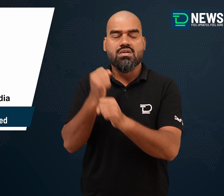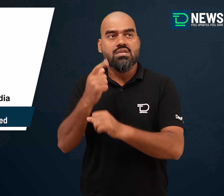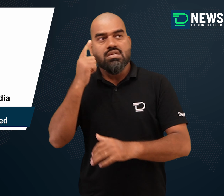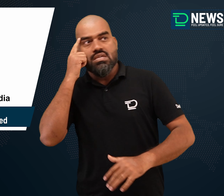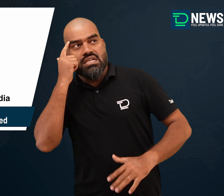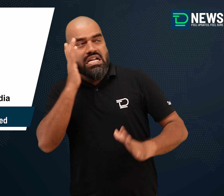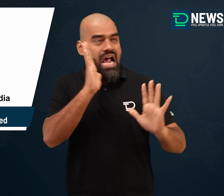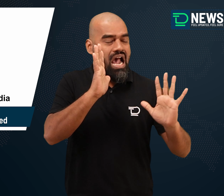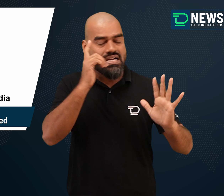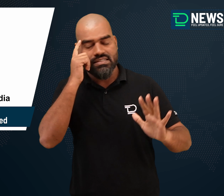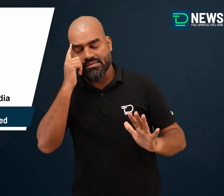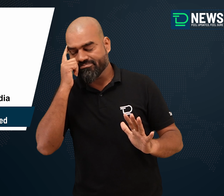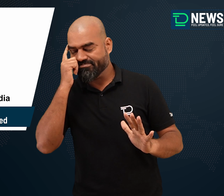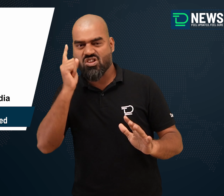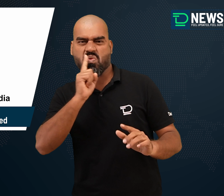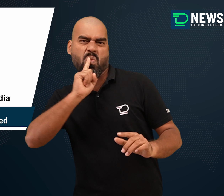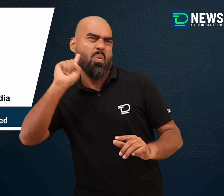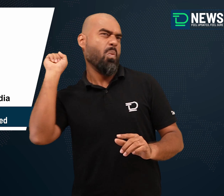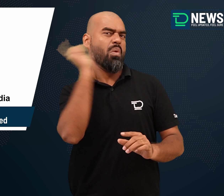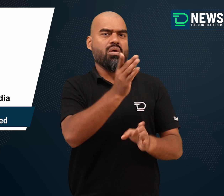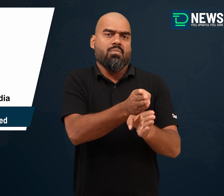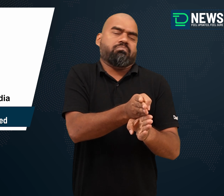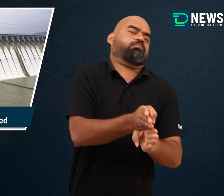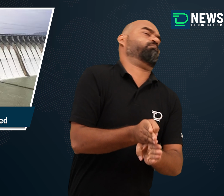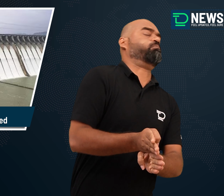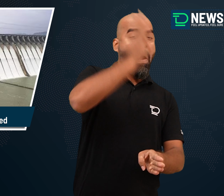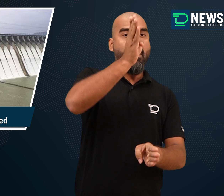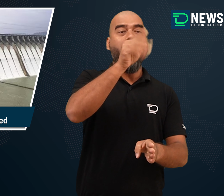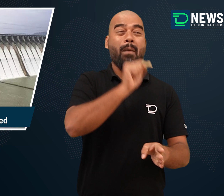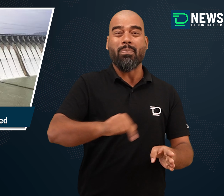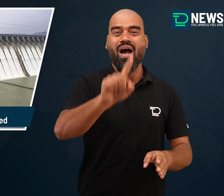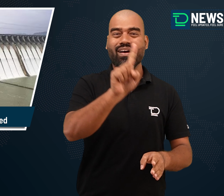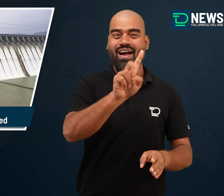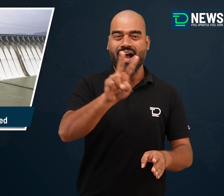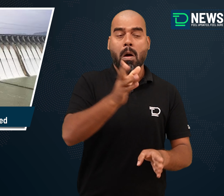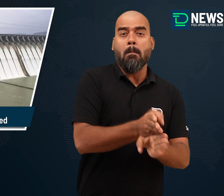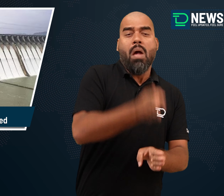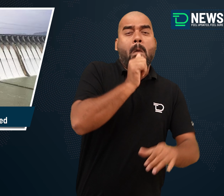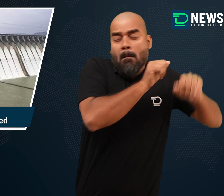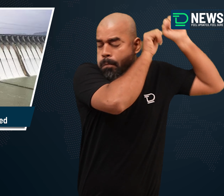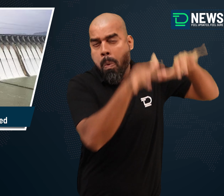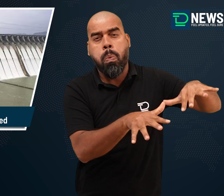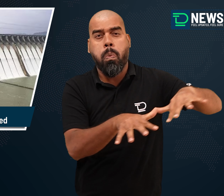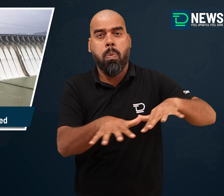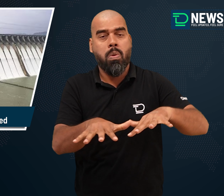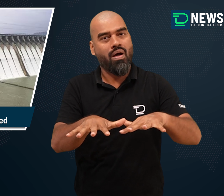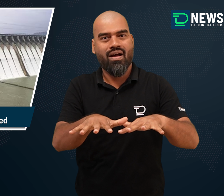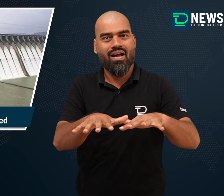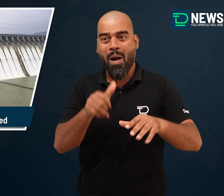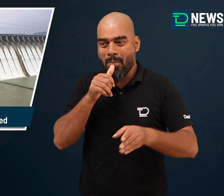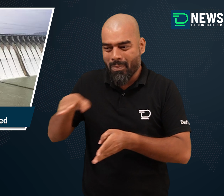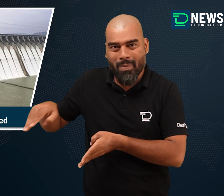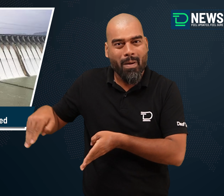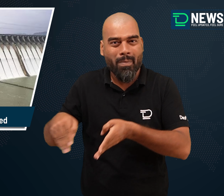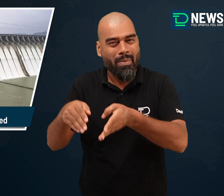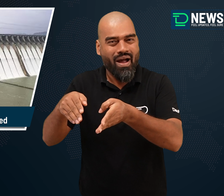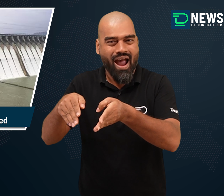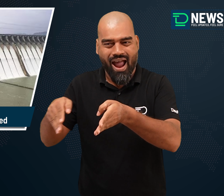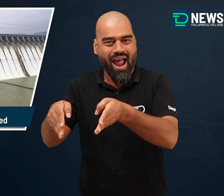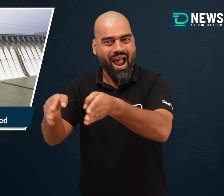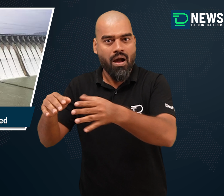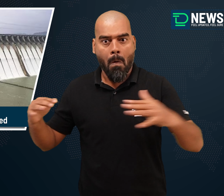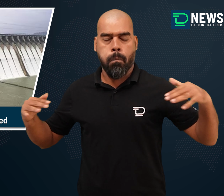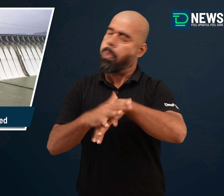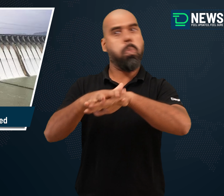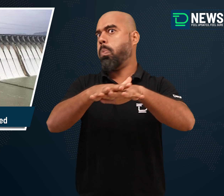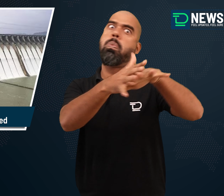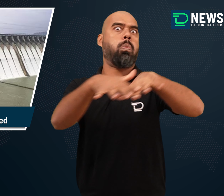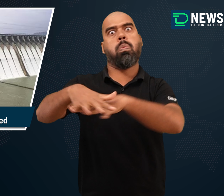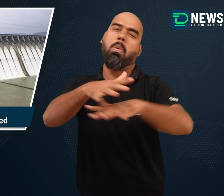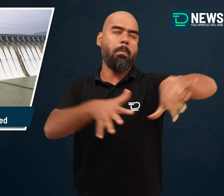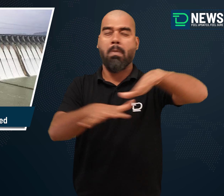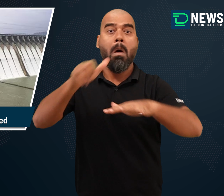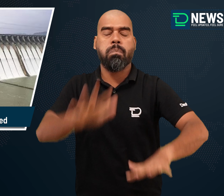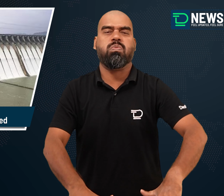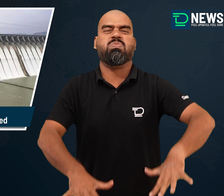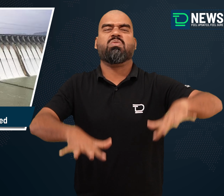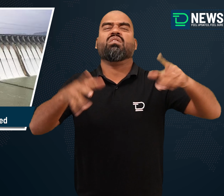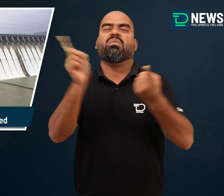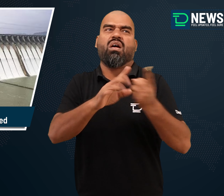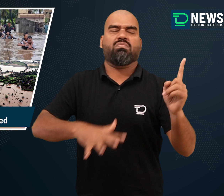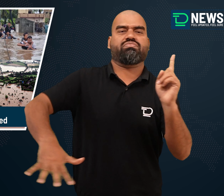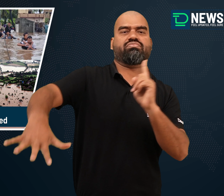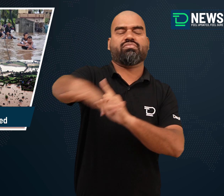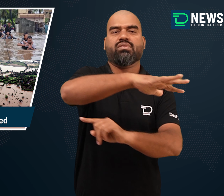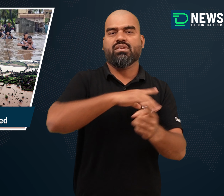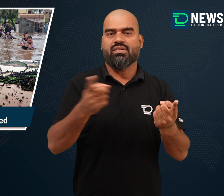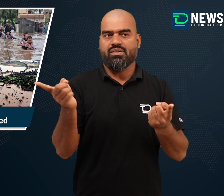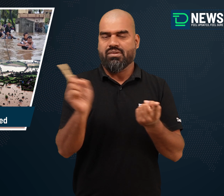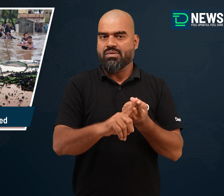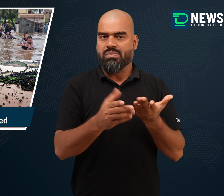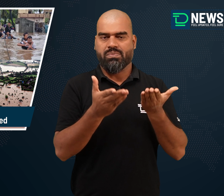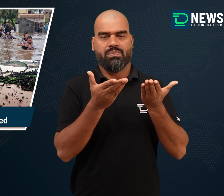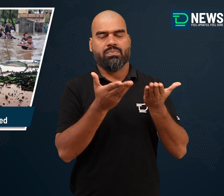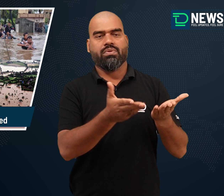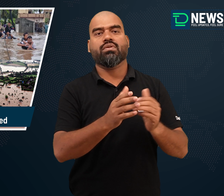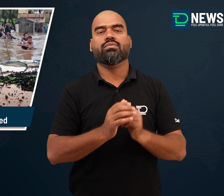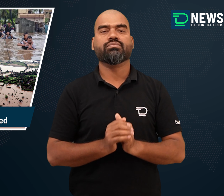Therefore, the government ordered the opening of dams, water passing through rivers and flat terrain. This caused floods.